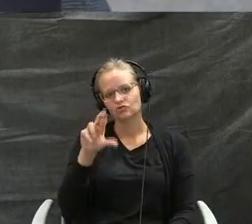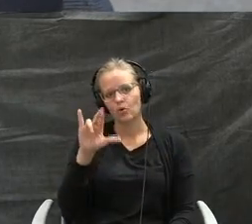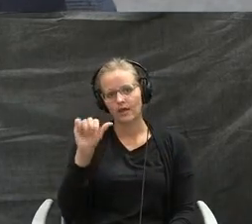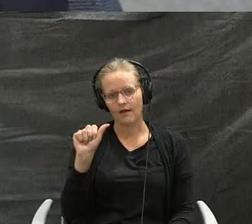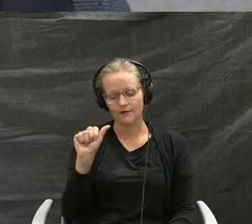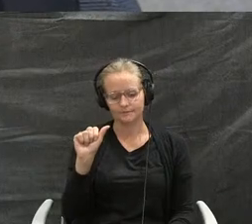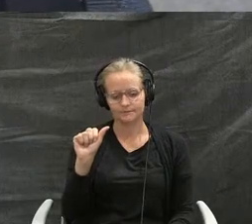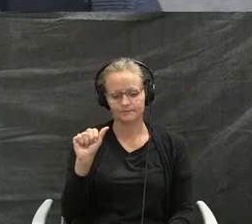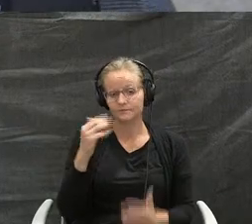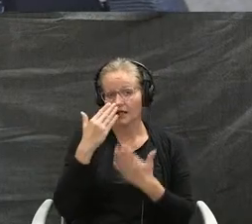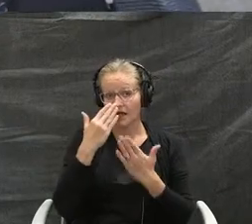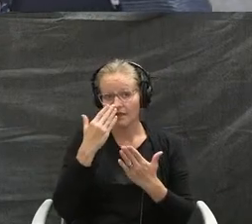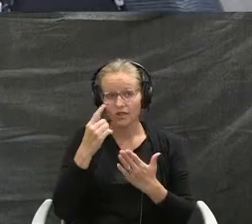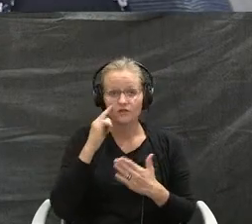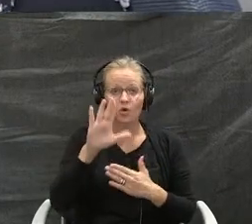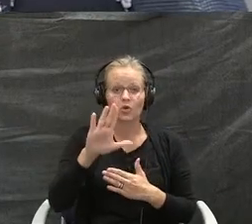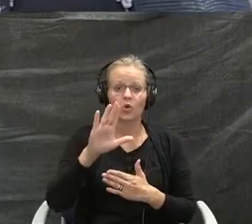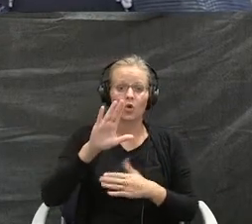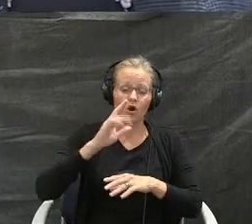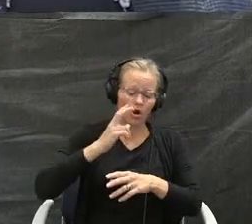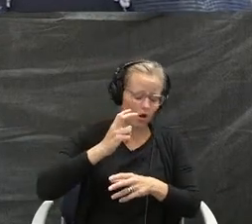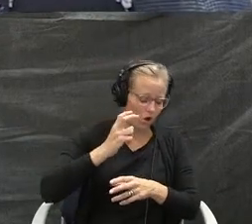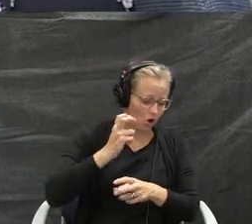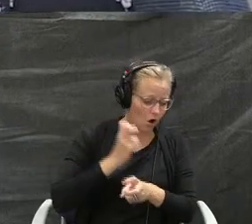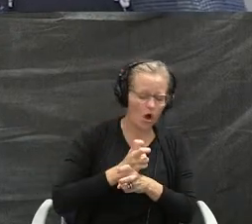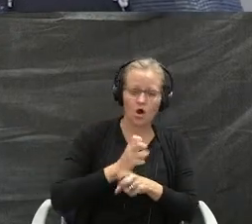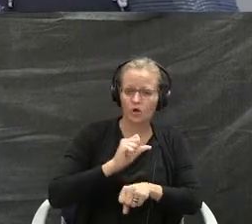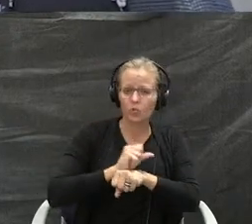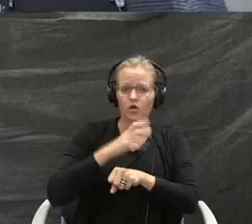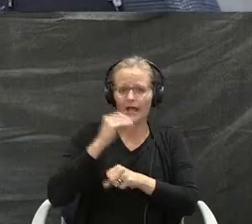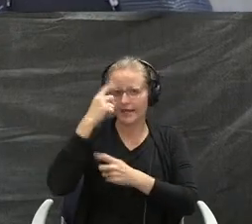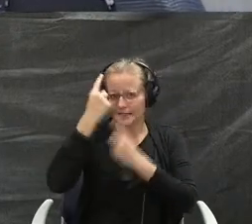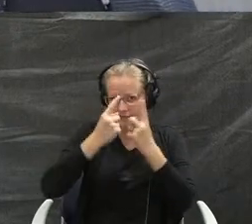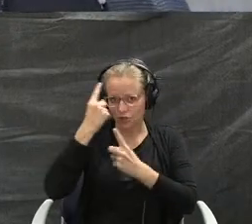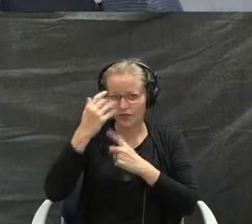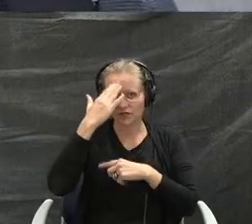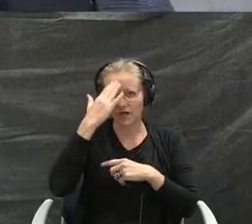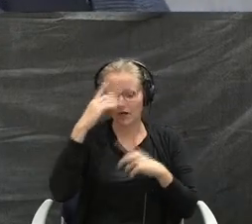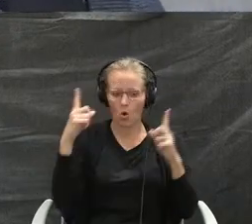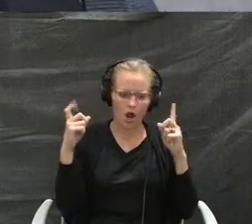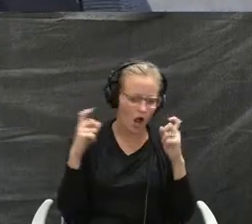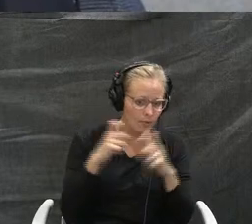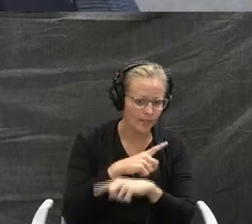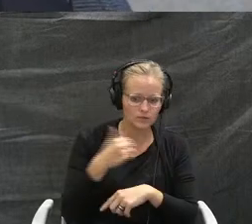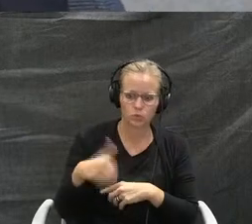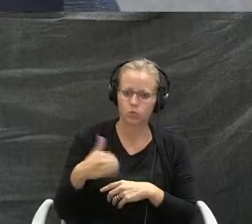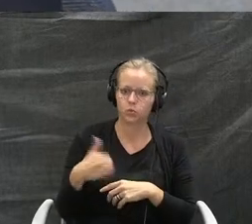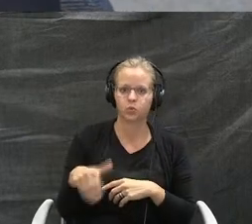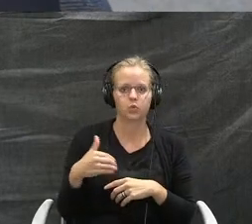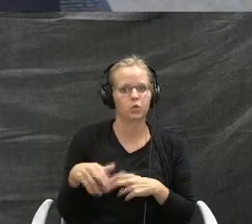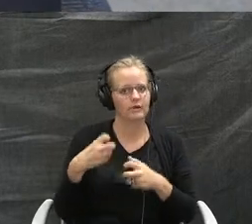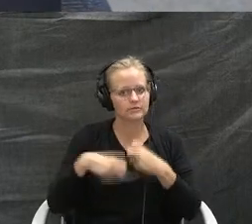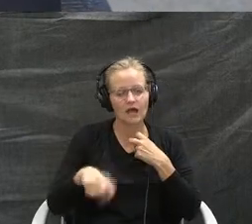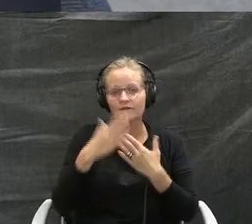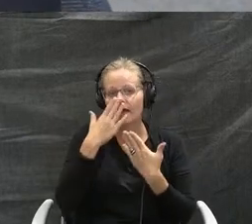process. I know the situation is very complex. An ideal solution is not possible. Thank you for being willing to make the best